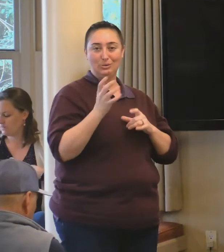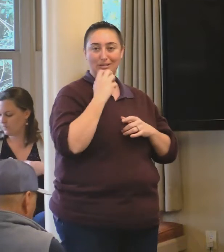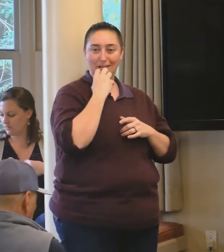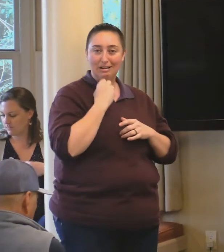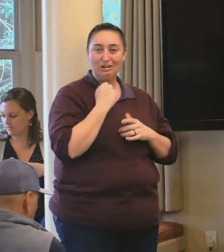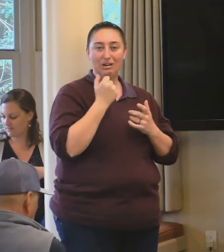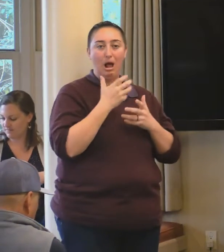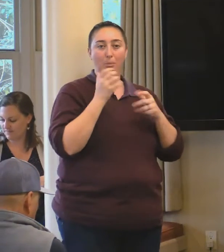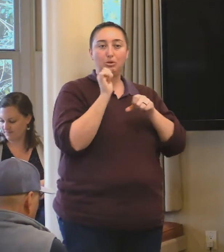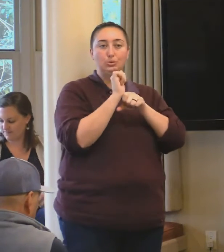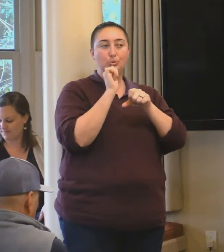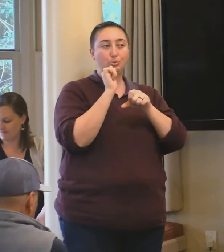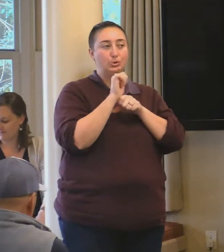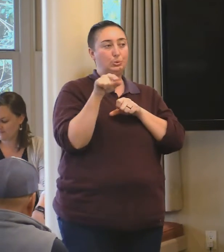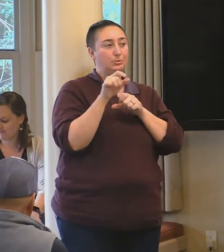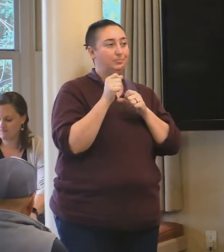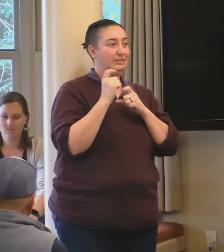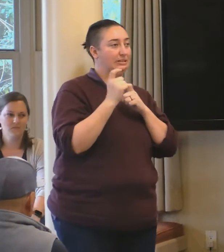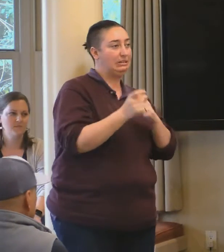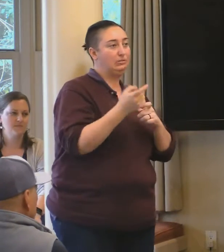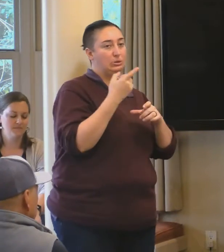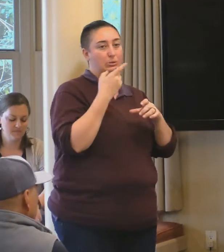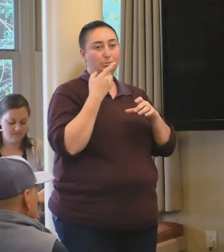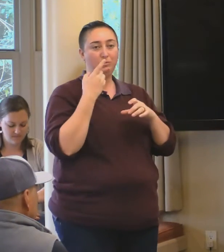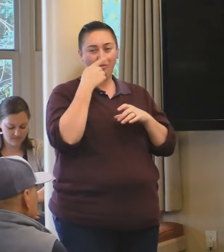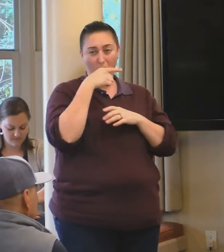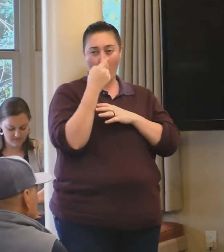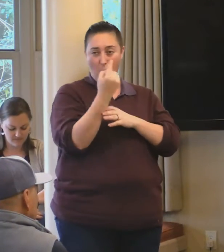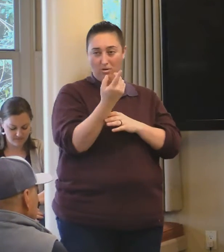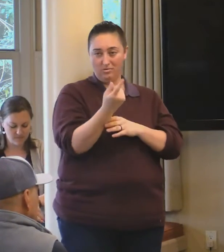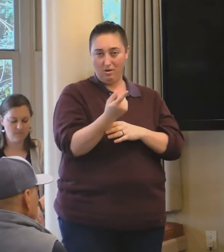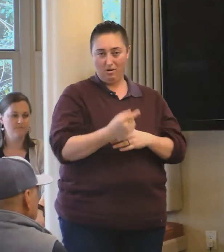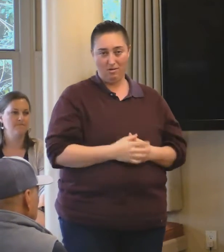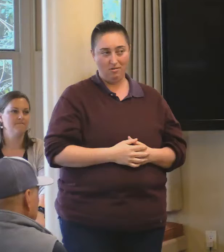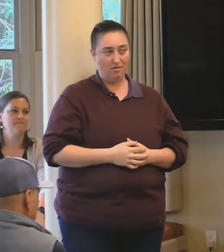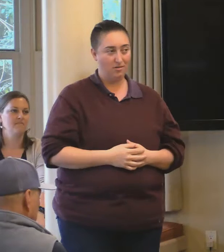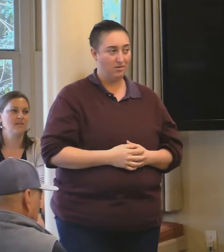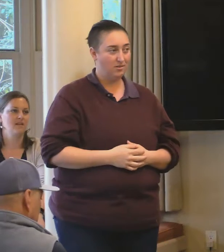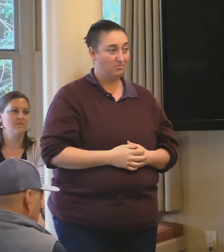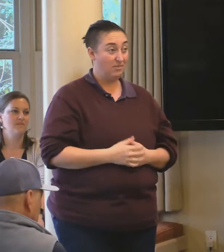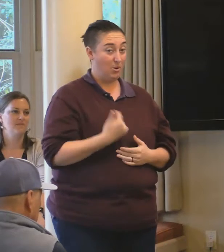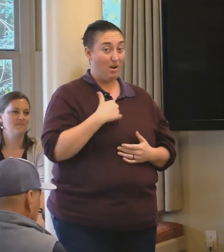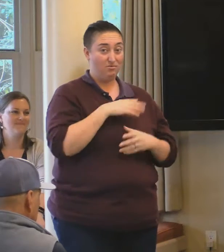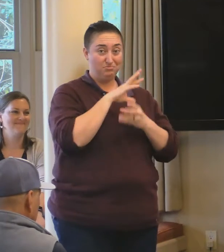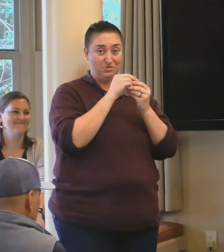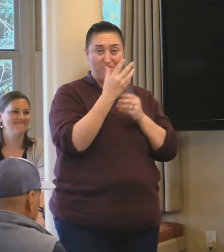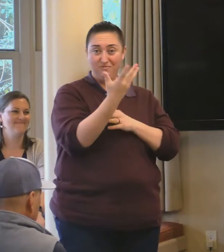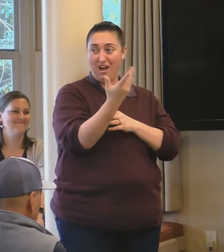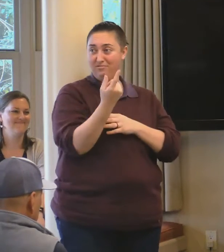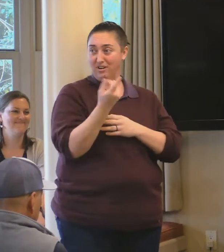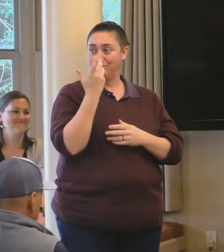We're overwhelmed with your generosity and your care and how much work goes into just one dog. And there's five dogs. So